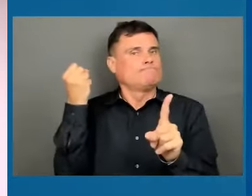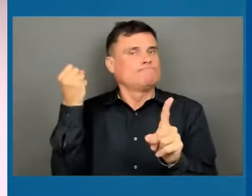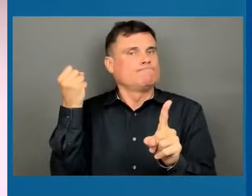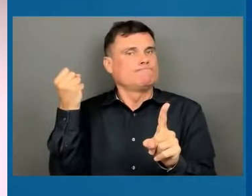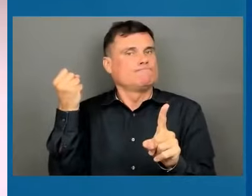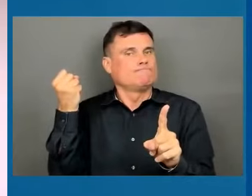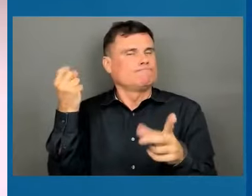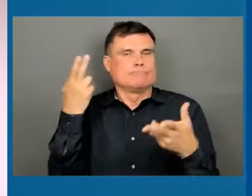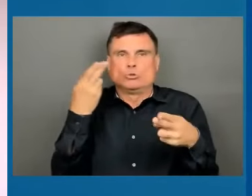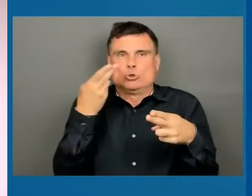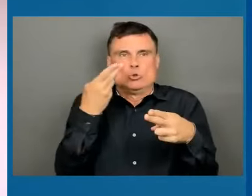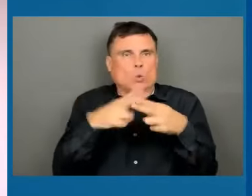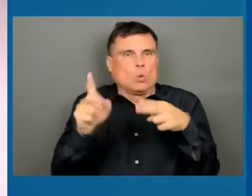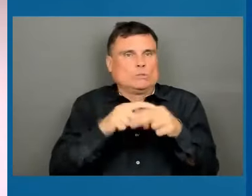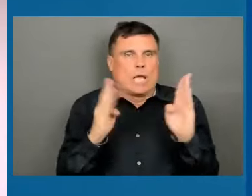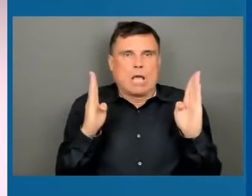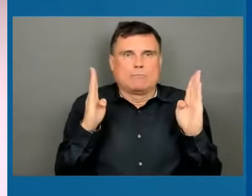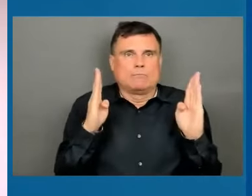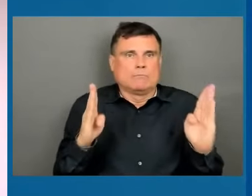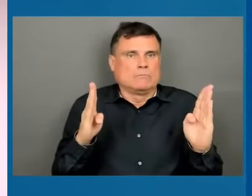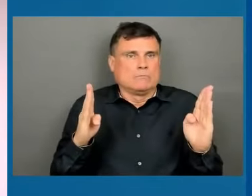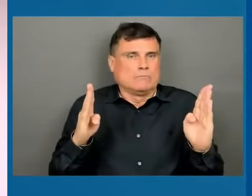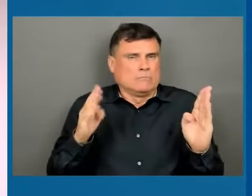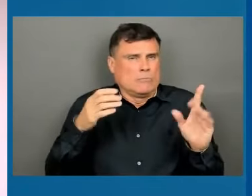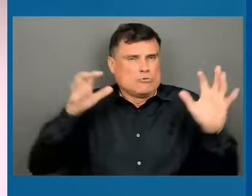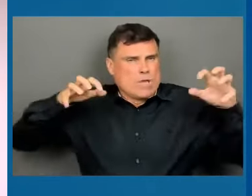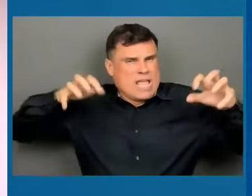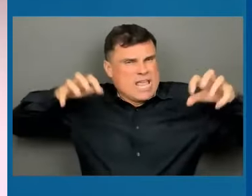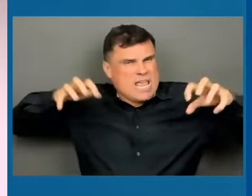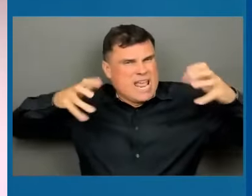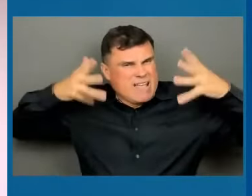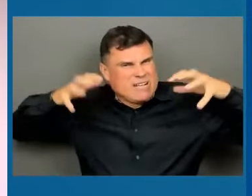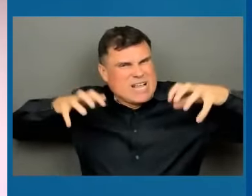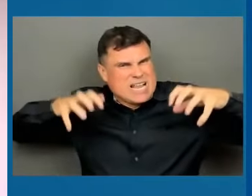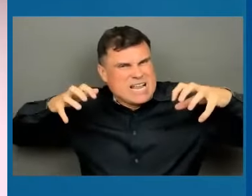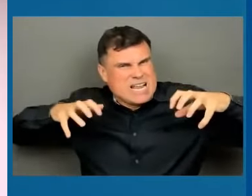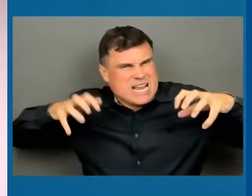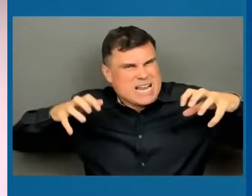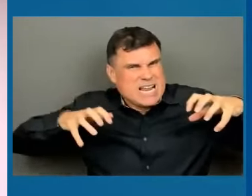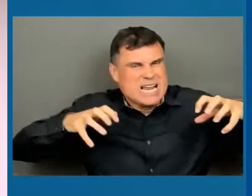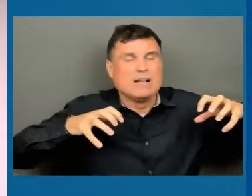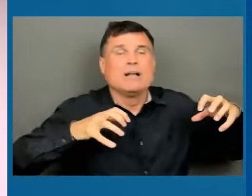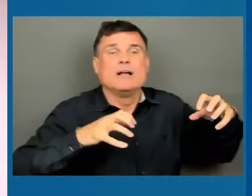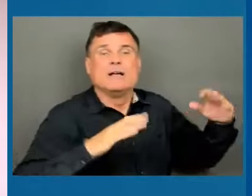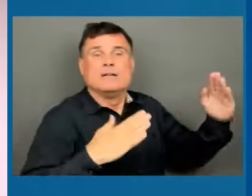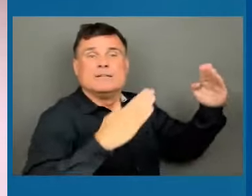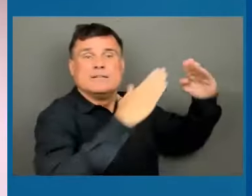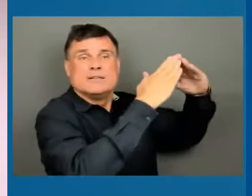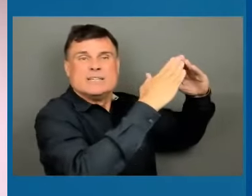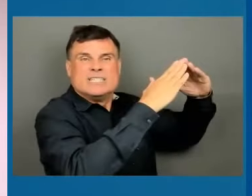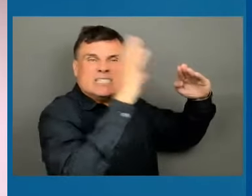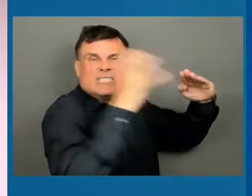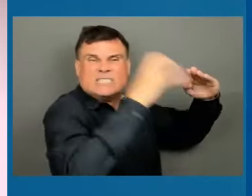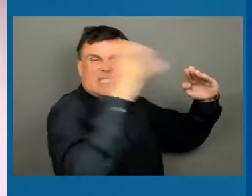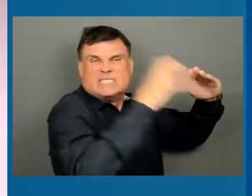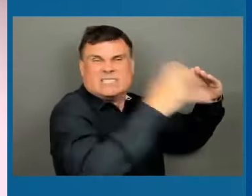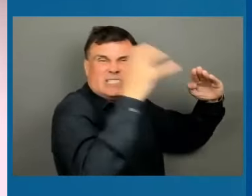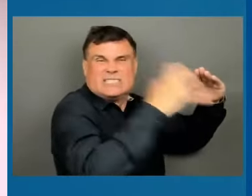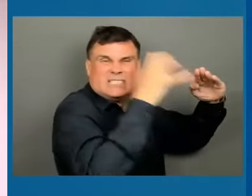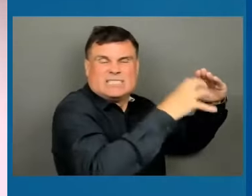storm driving up local streams and overwhelming the gassity of those river channelless. So it's a bit of a different